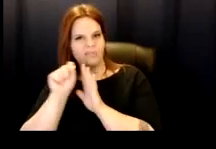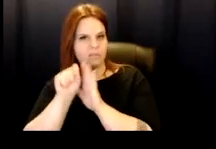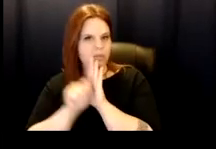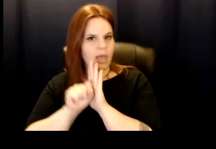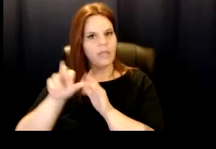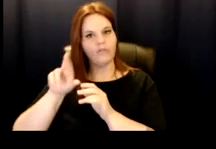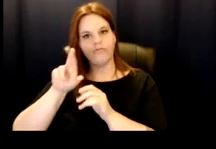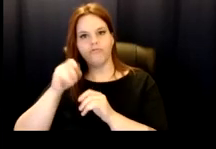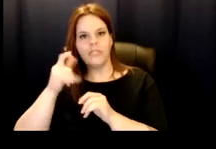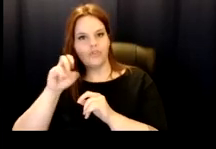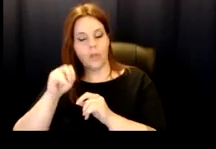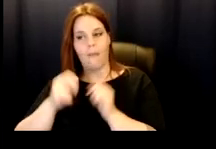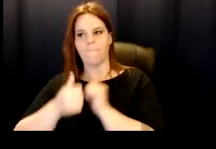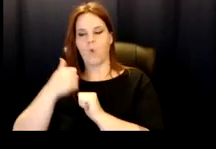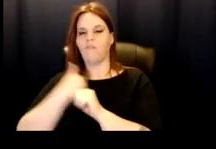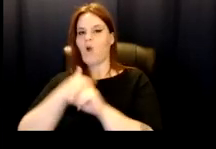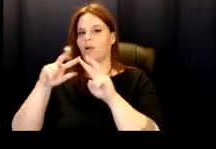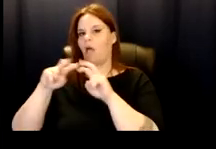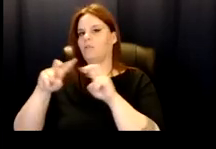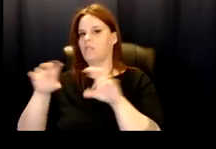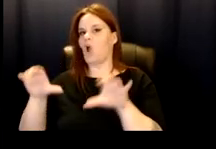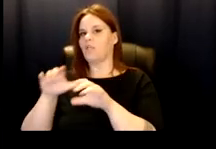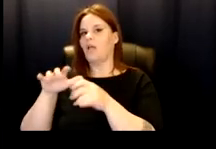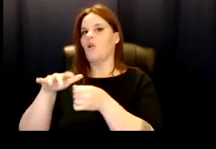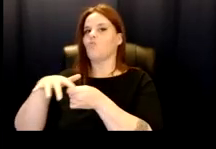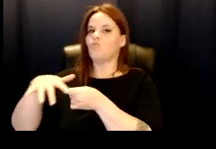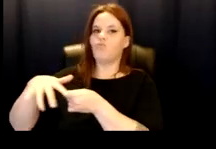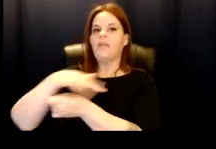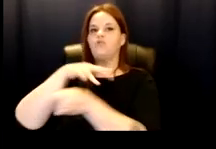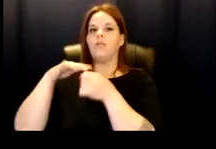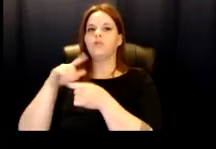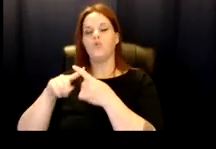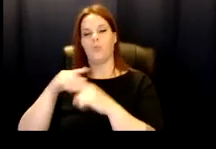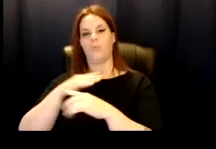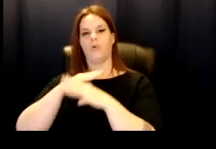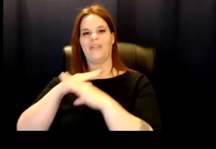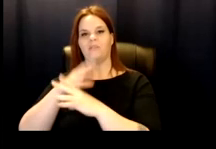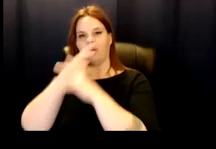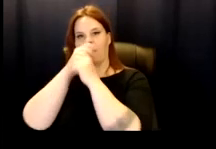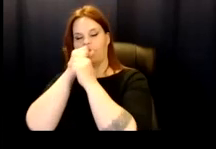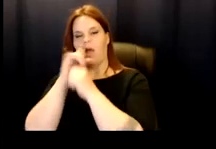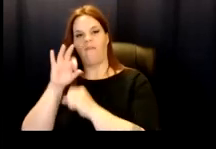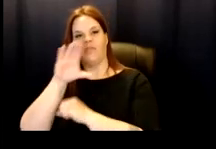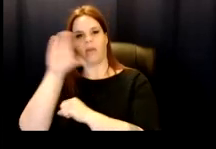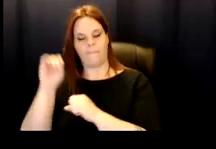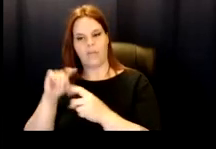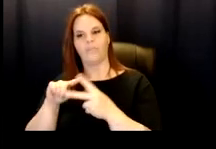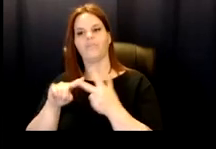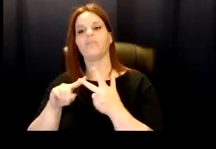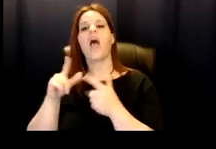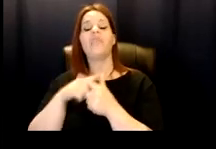are done regionally to protect the confidentiality of the employer. And industrial classification